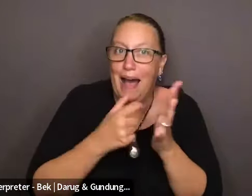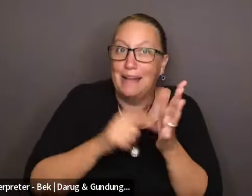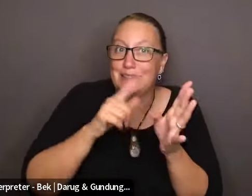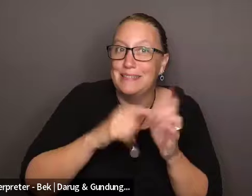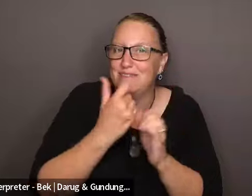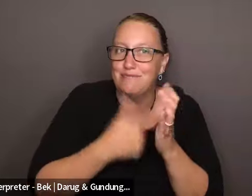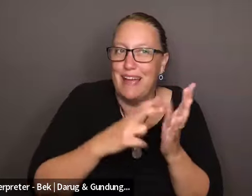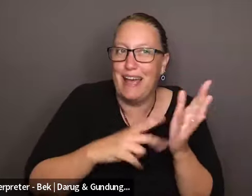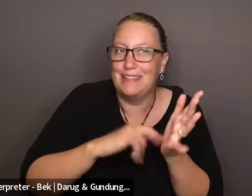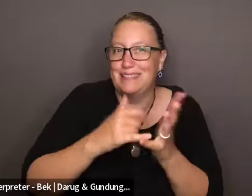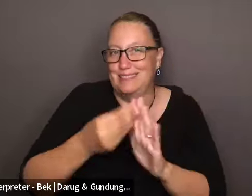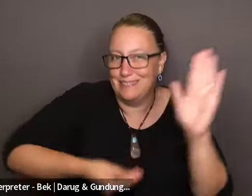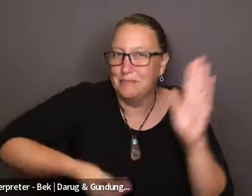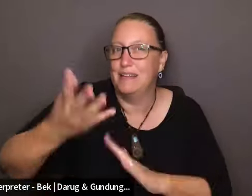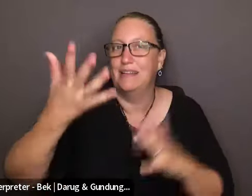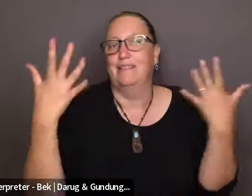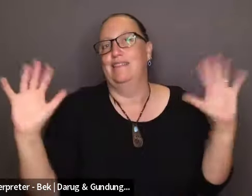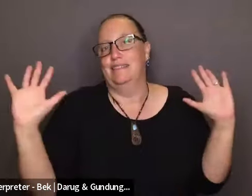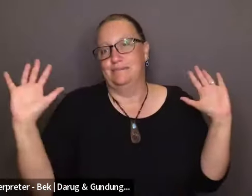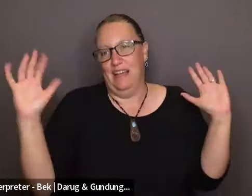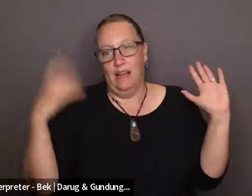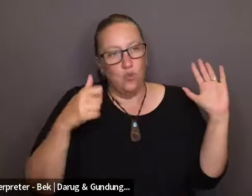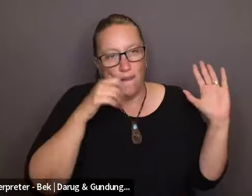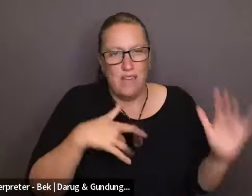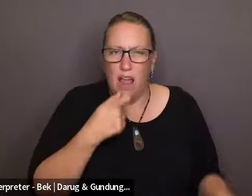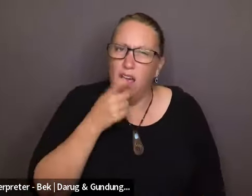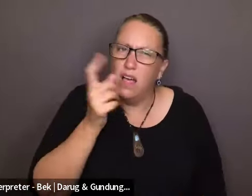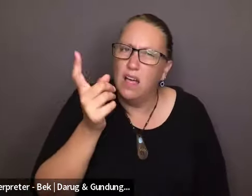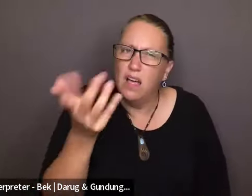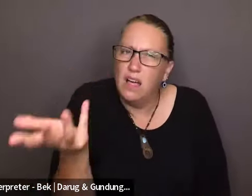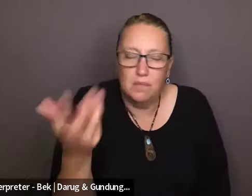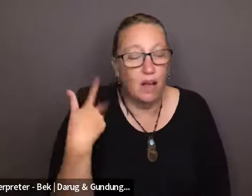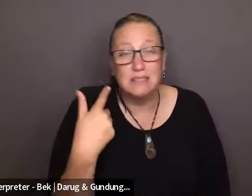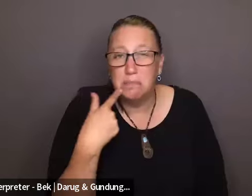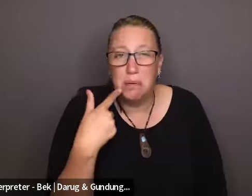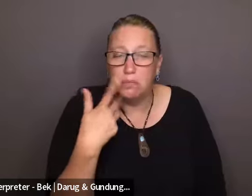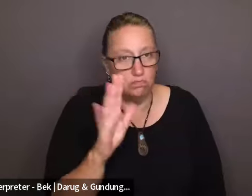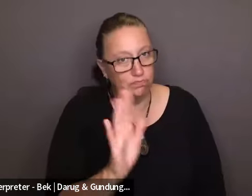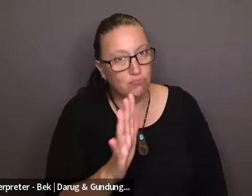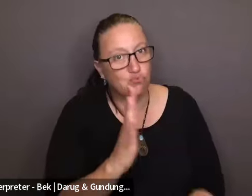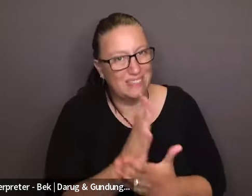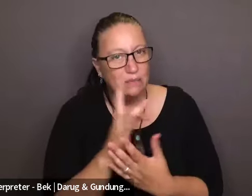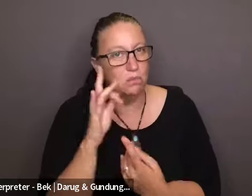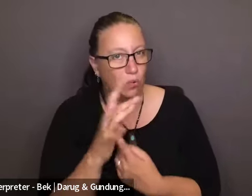successful at the first hurdle , which is getting the thing into SmartyGrants and getting the form submitted. We